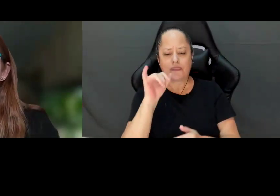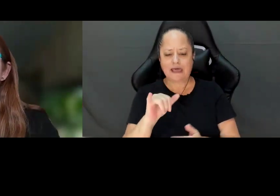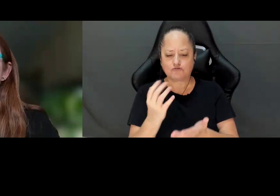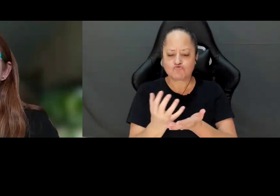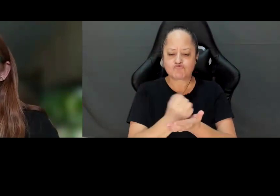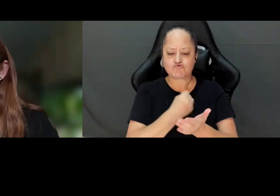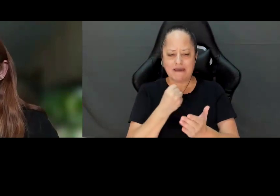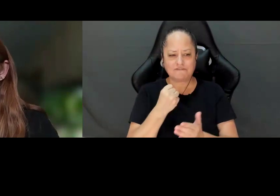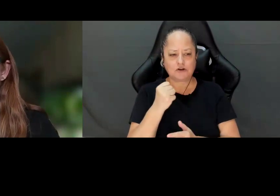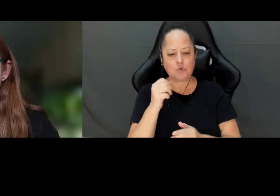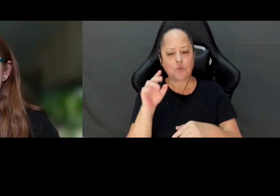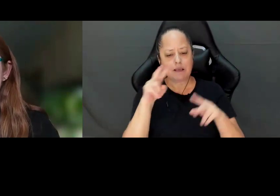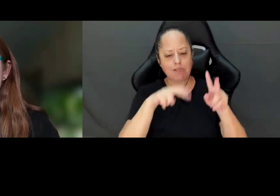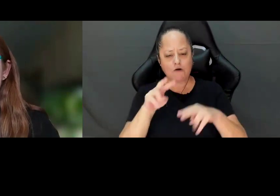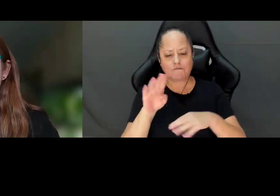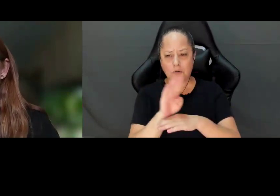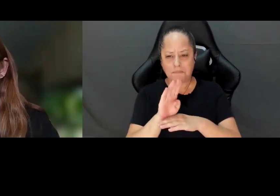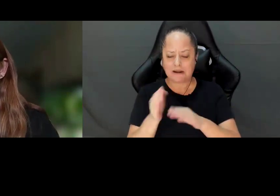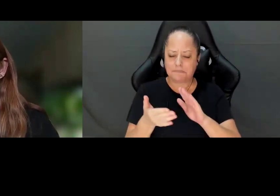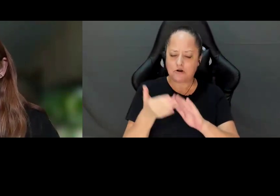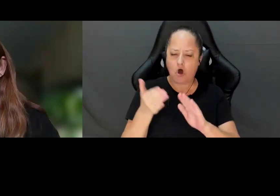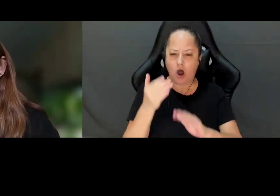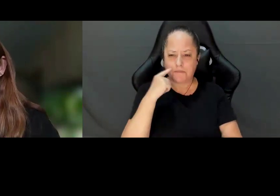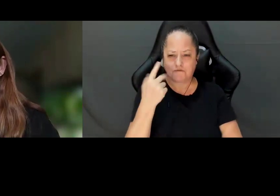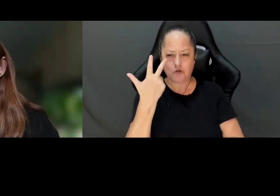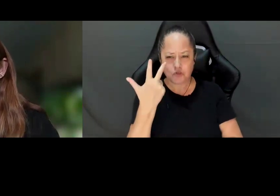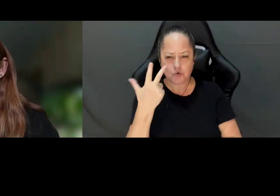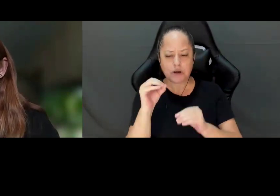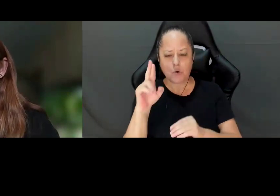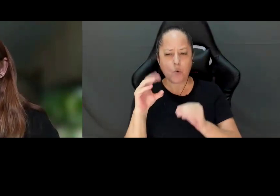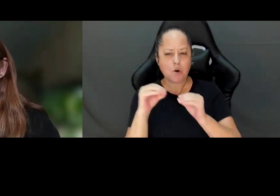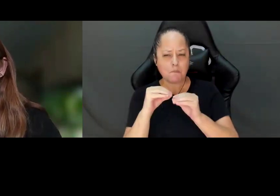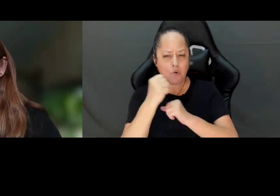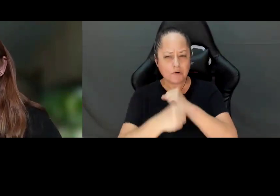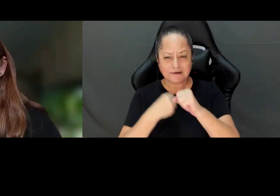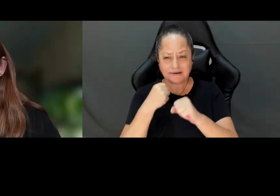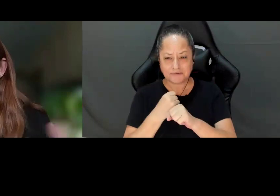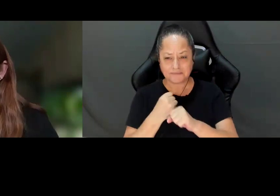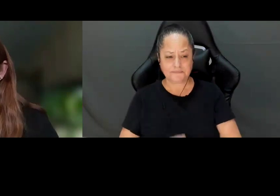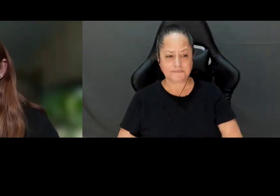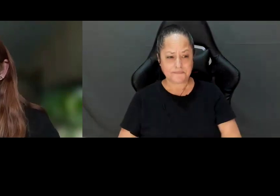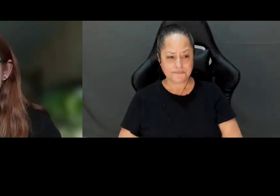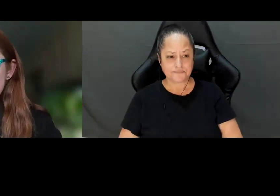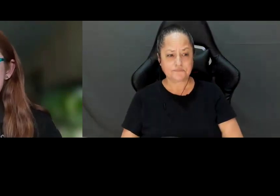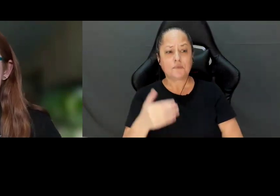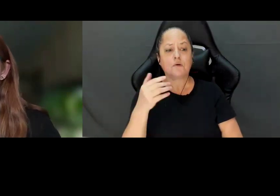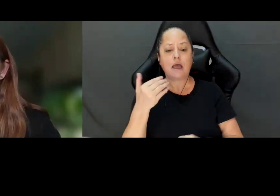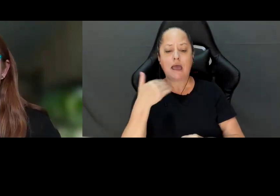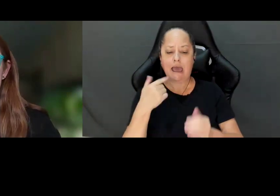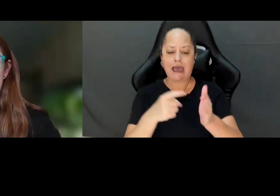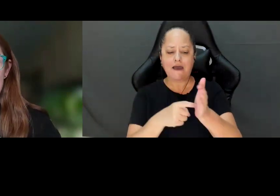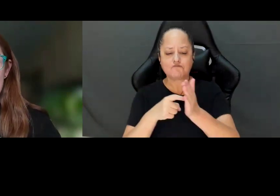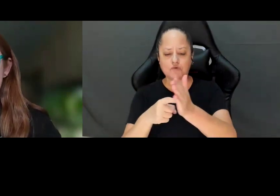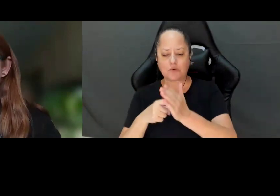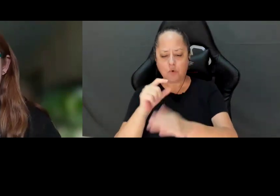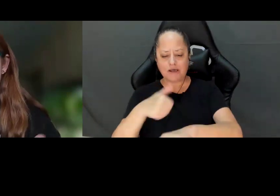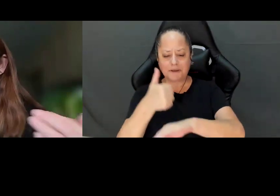We have those requirements in place because what we